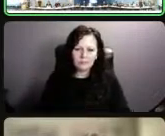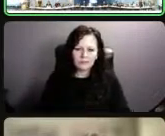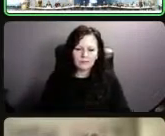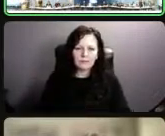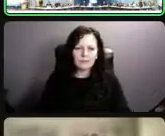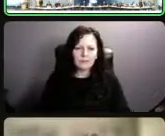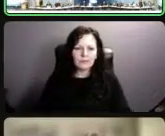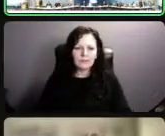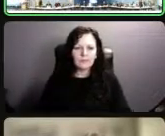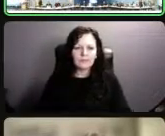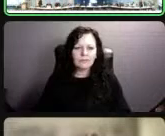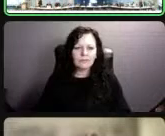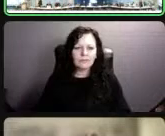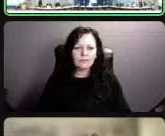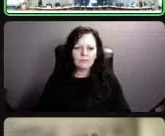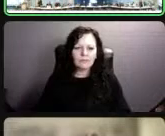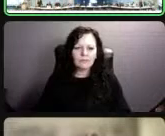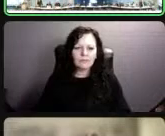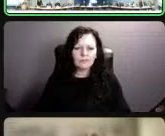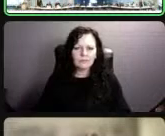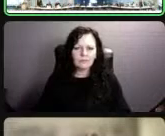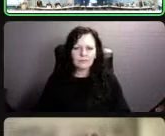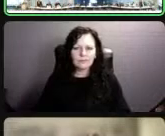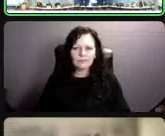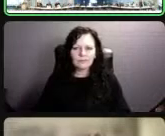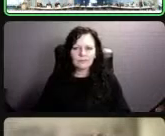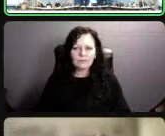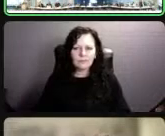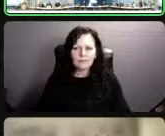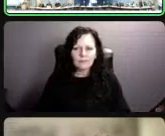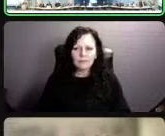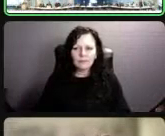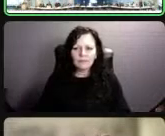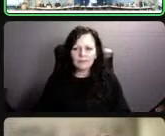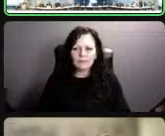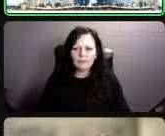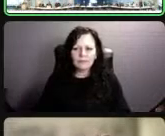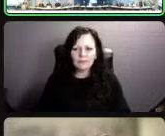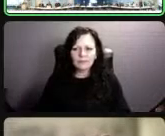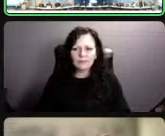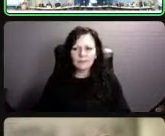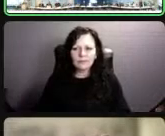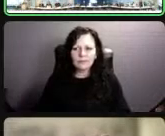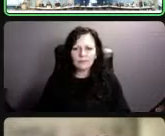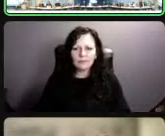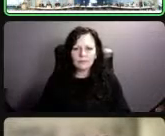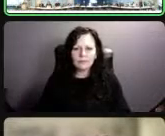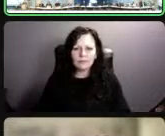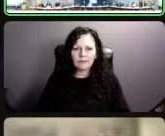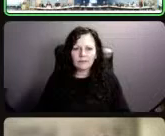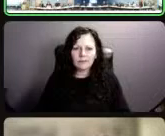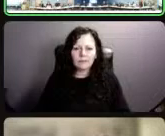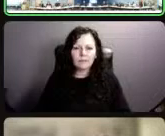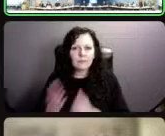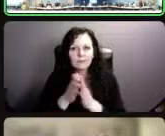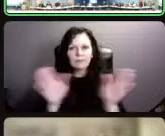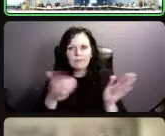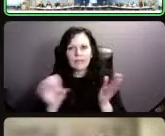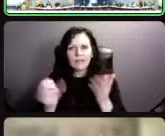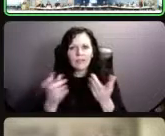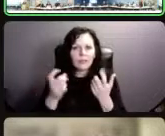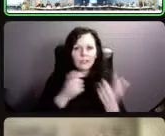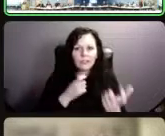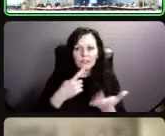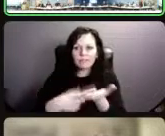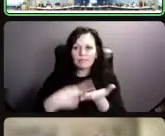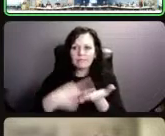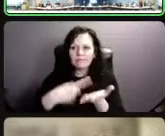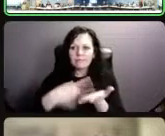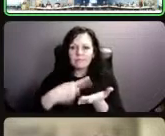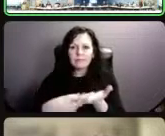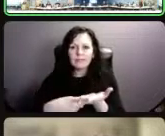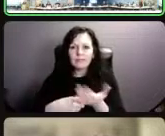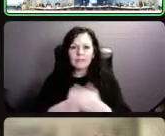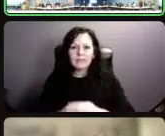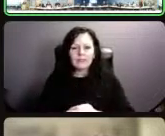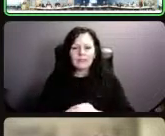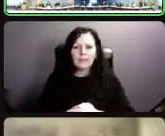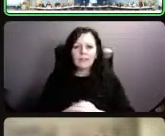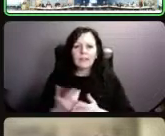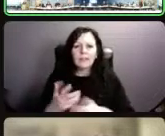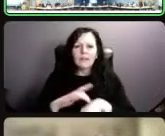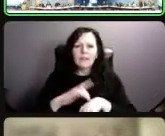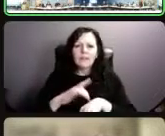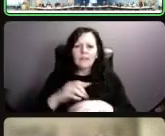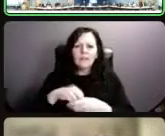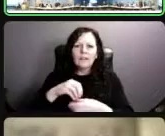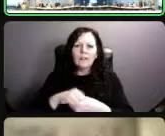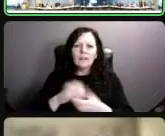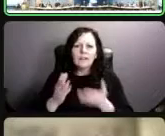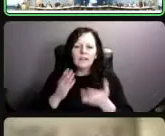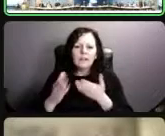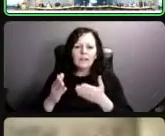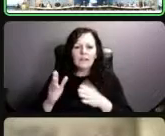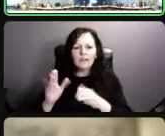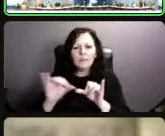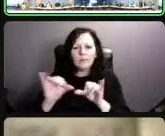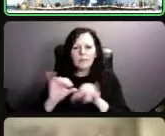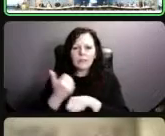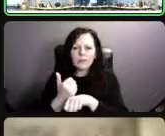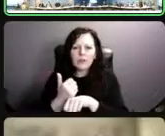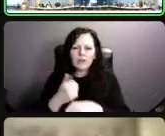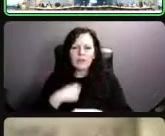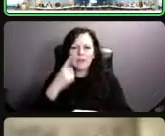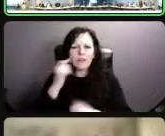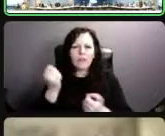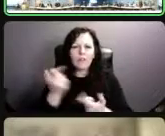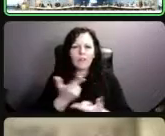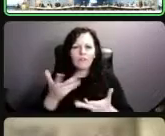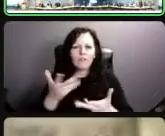TO JOSH.